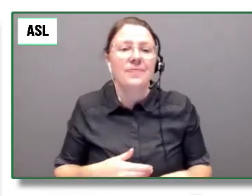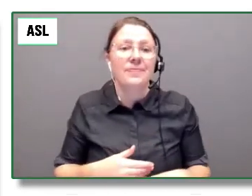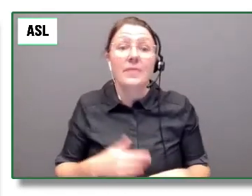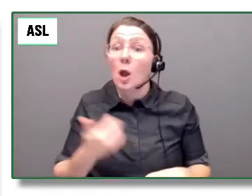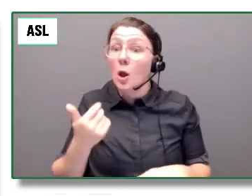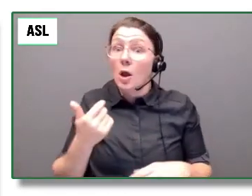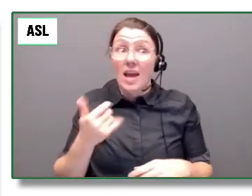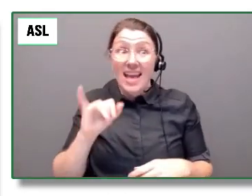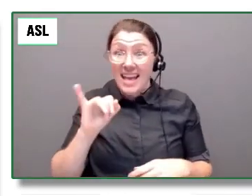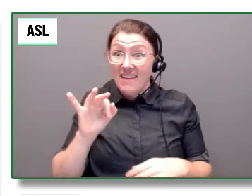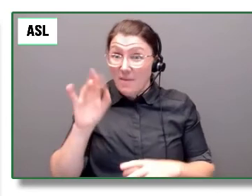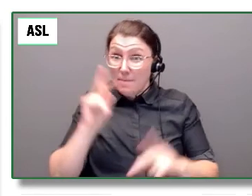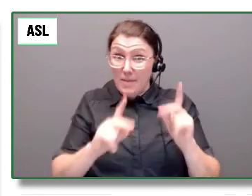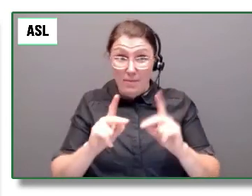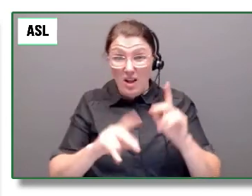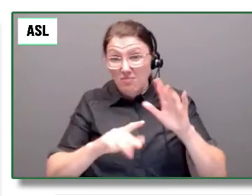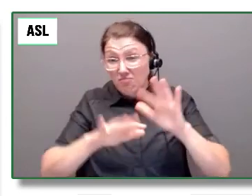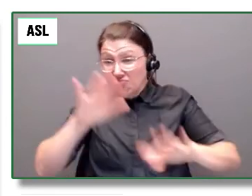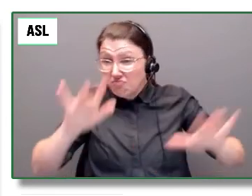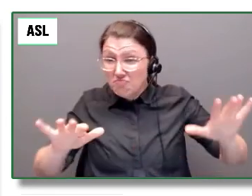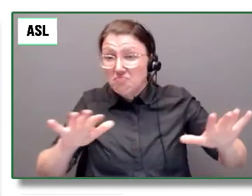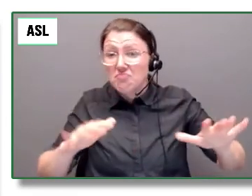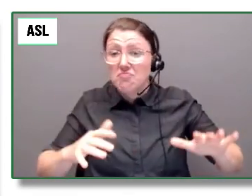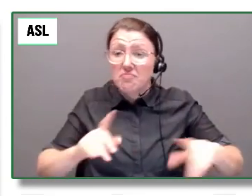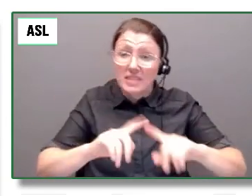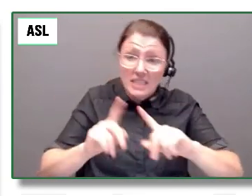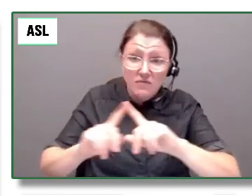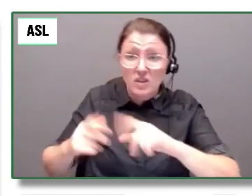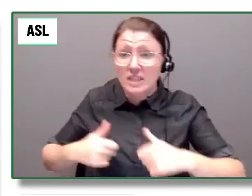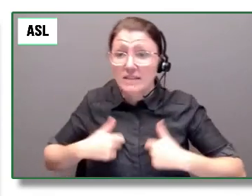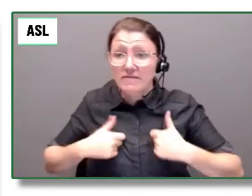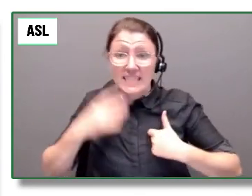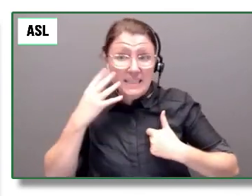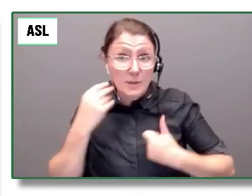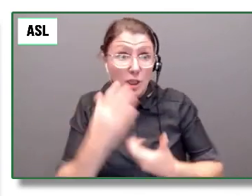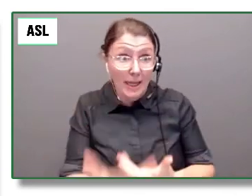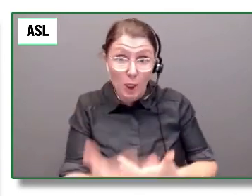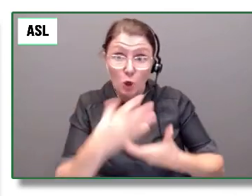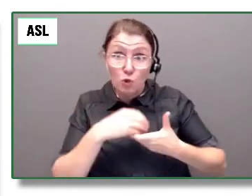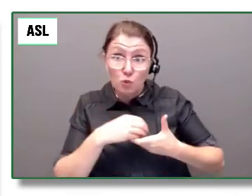and included in creating and innovating the solutions that we need to see in our